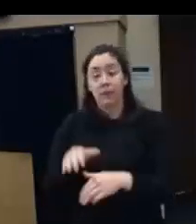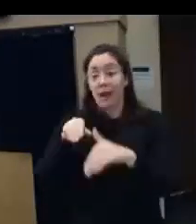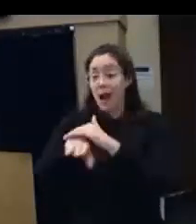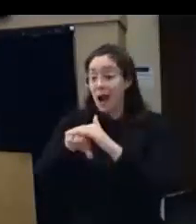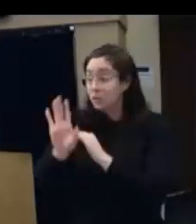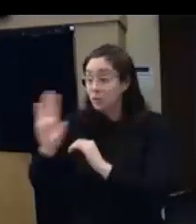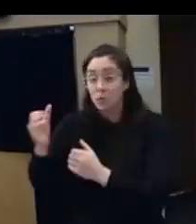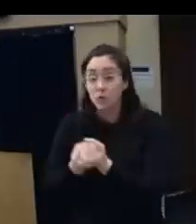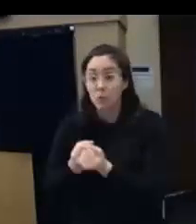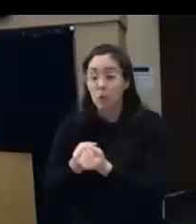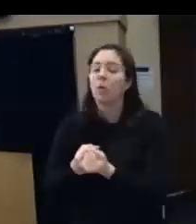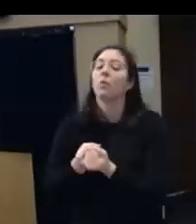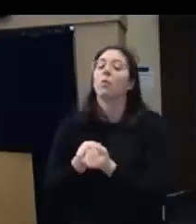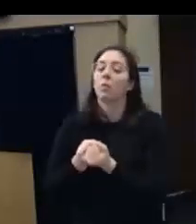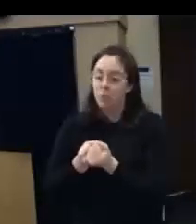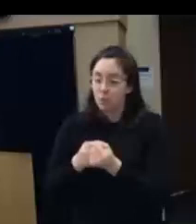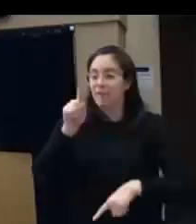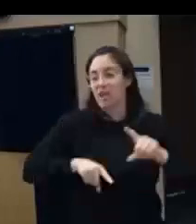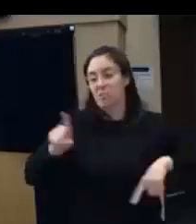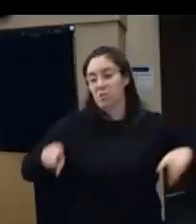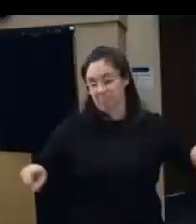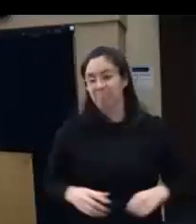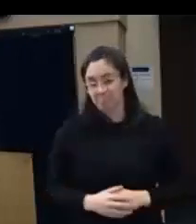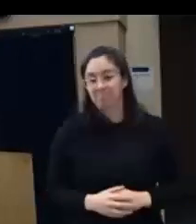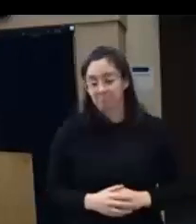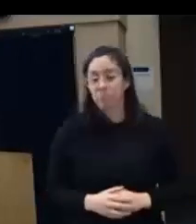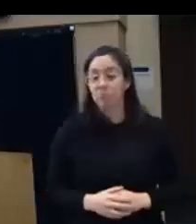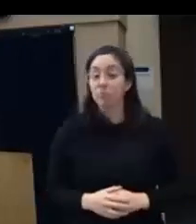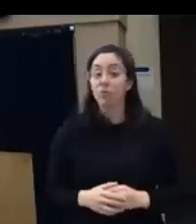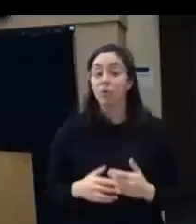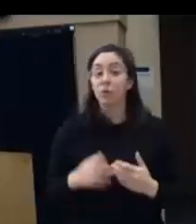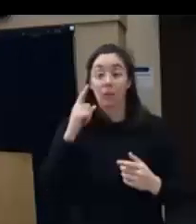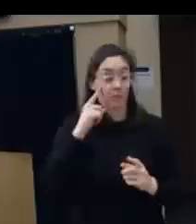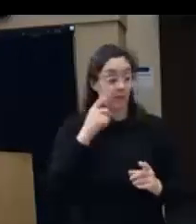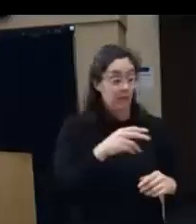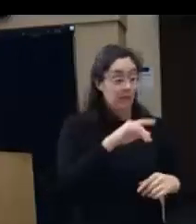is is very variable and one of the things when we think about the transition from pediatric to